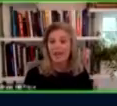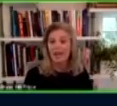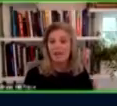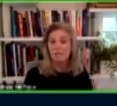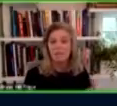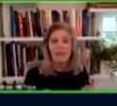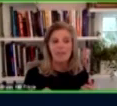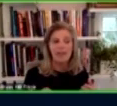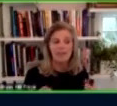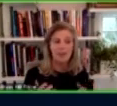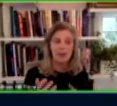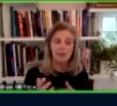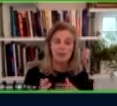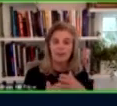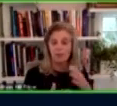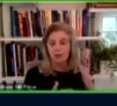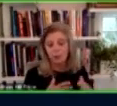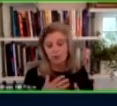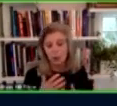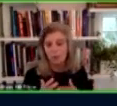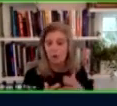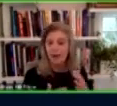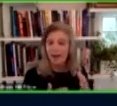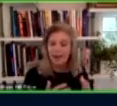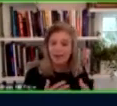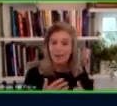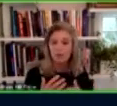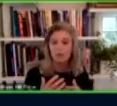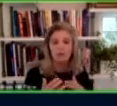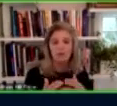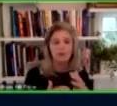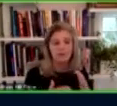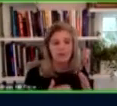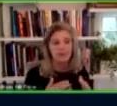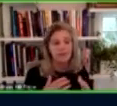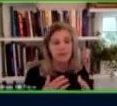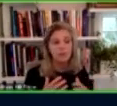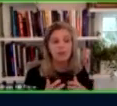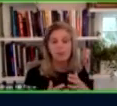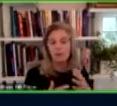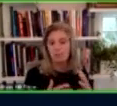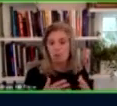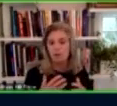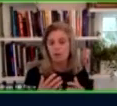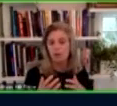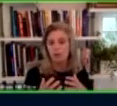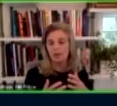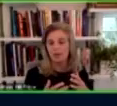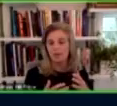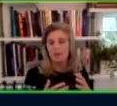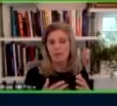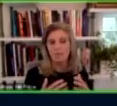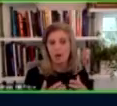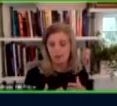THEY EXISTED. AND I THINK AS WE GET TO WHERE I WAS SHOWING [INDISCERNIBLE] AND THERE WAS THIS--HE REALLY PUT IT IN MORE IN TERMS OF THE